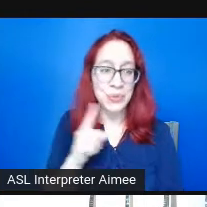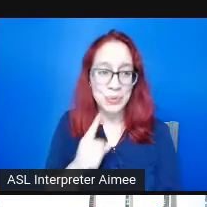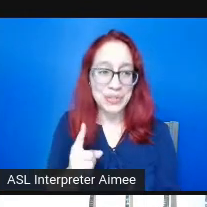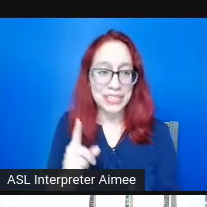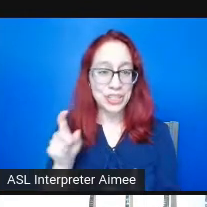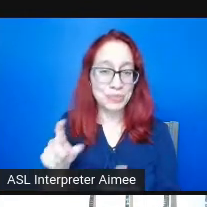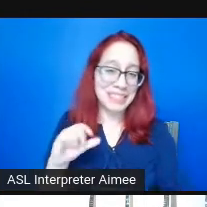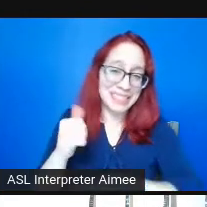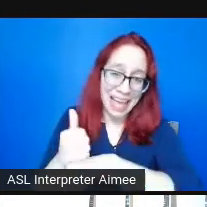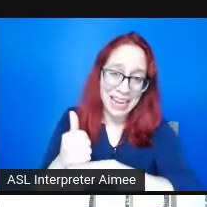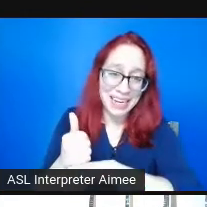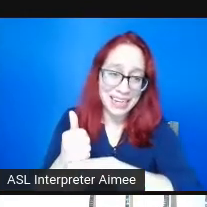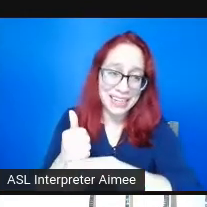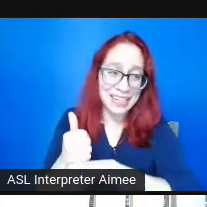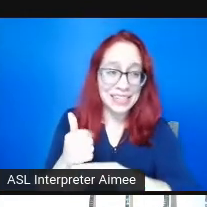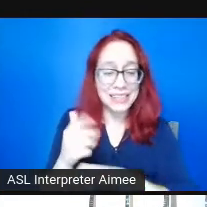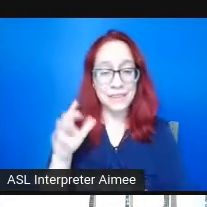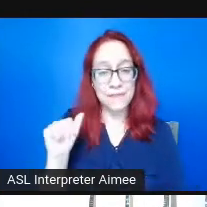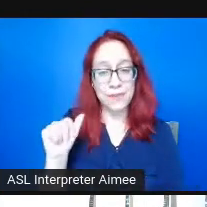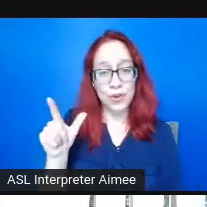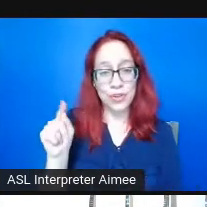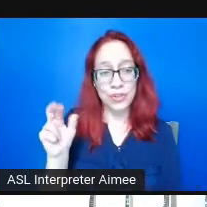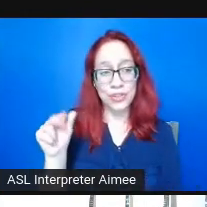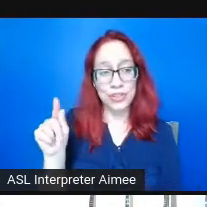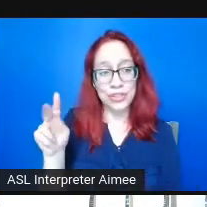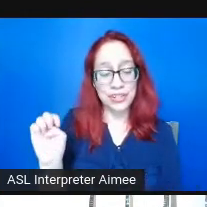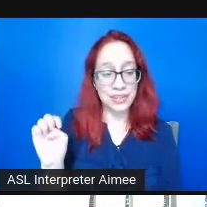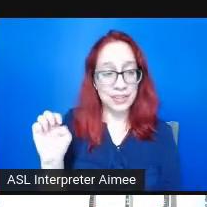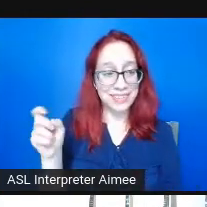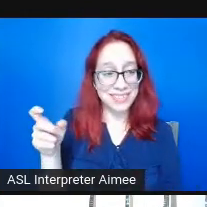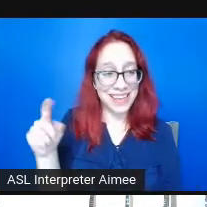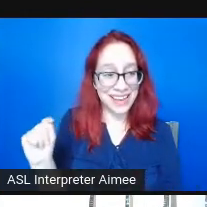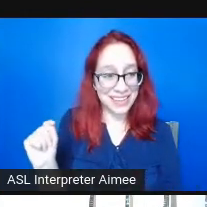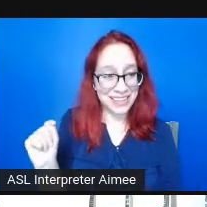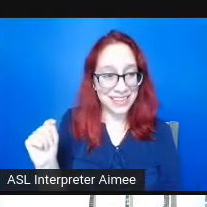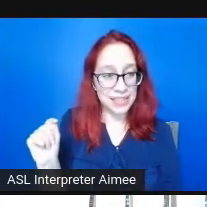to the alternate text that's stored in the database.